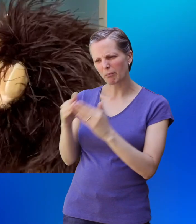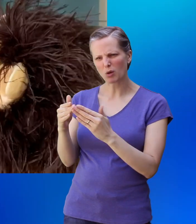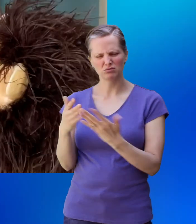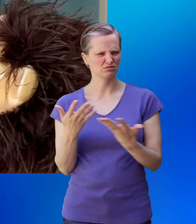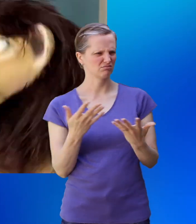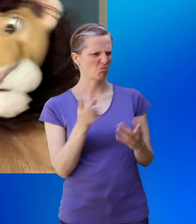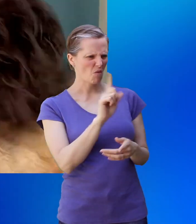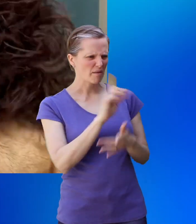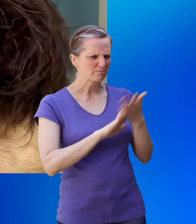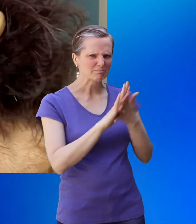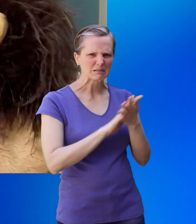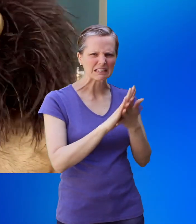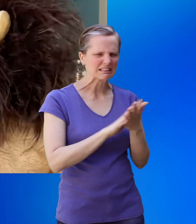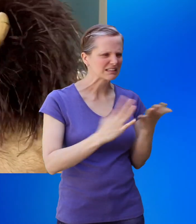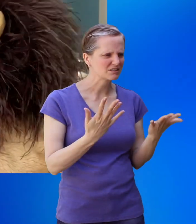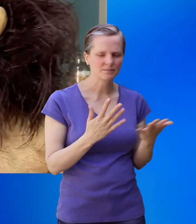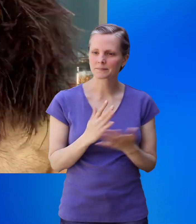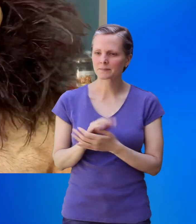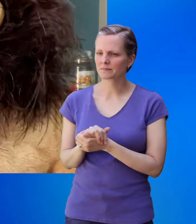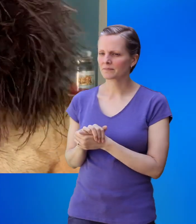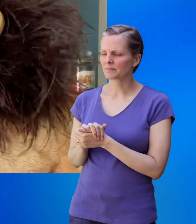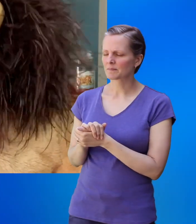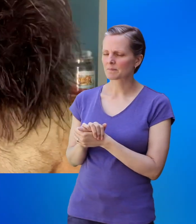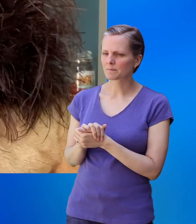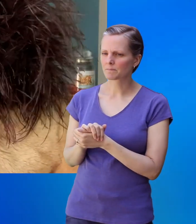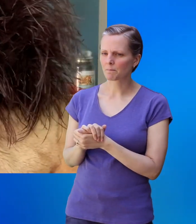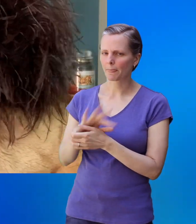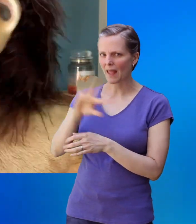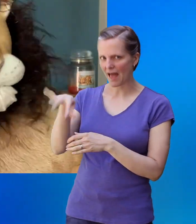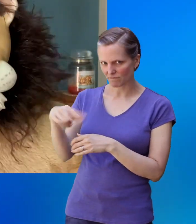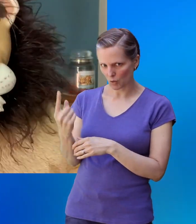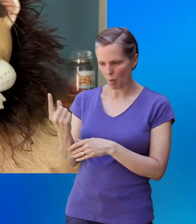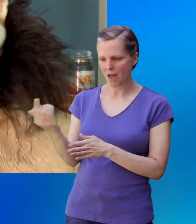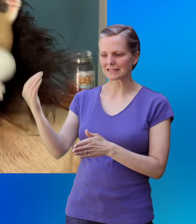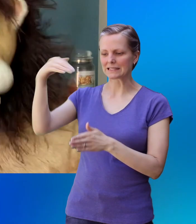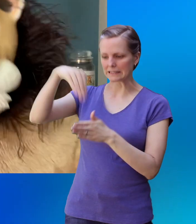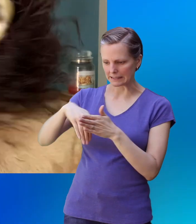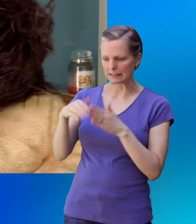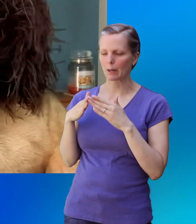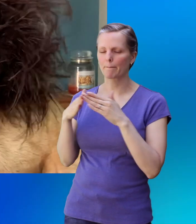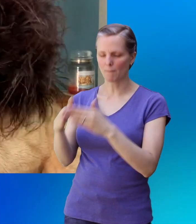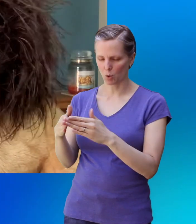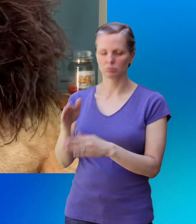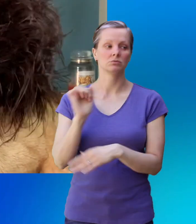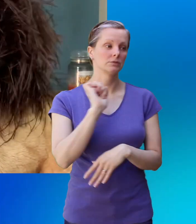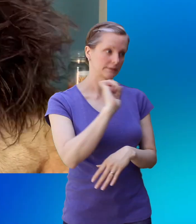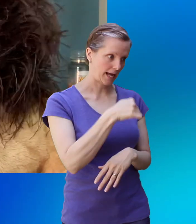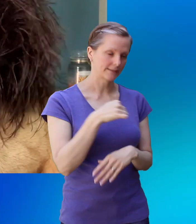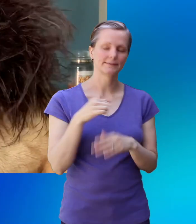You're worried that everybody's going to find it. If everybody's going to be in the boat, Yes